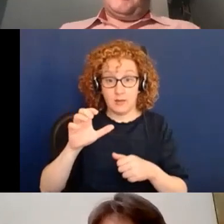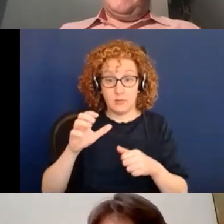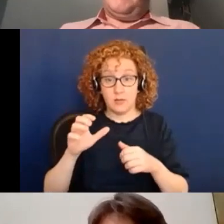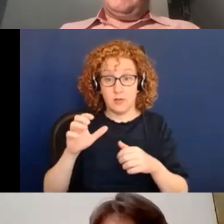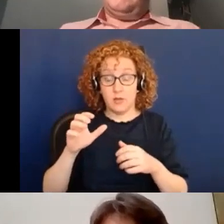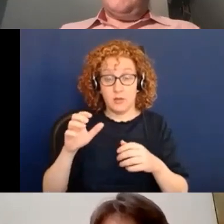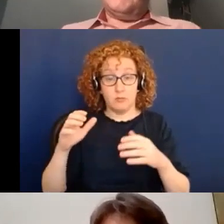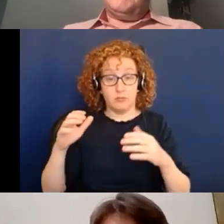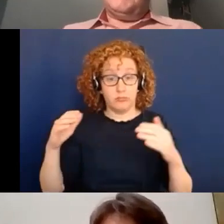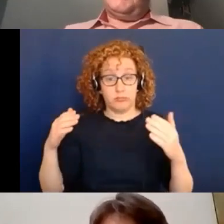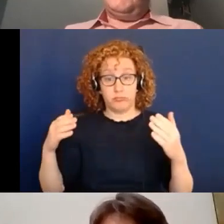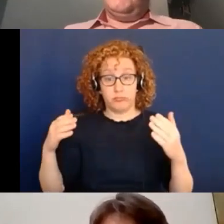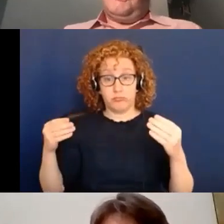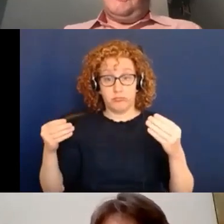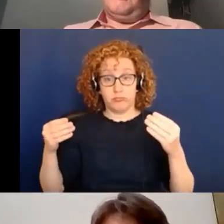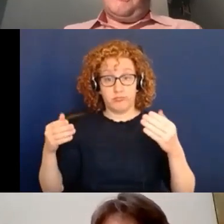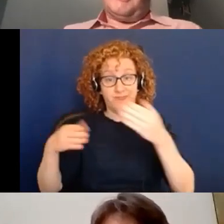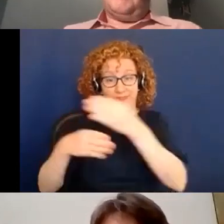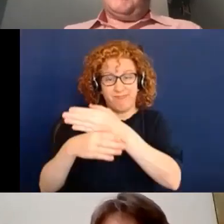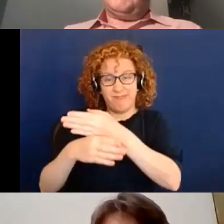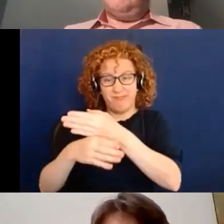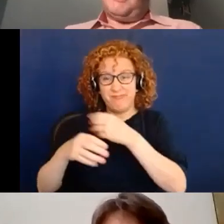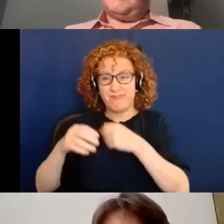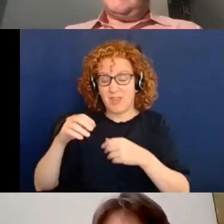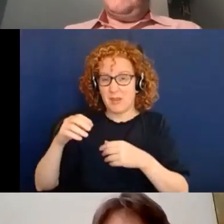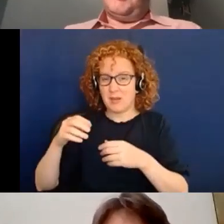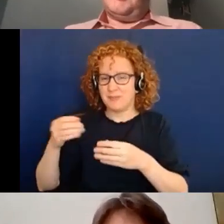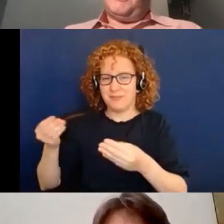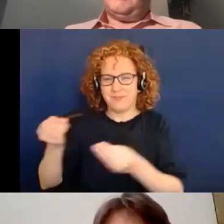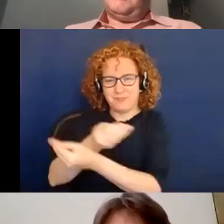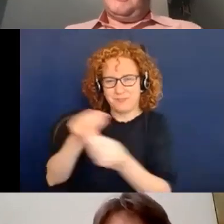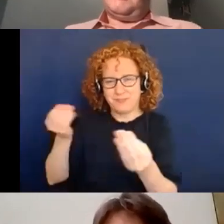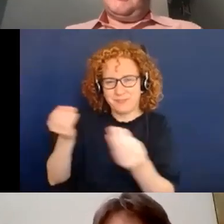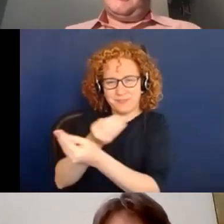have made them marginally less useful for us because it masks the risk of other things like